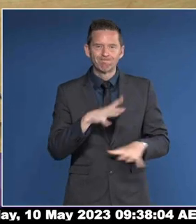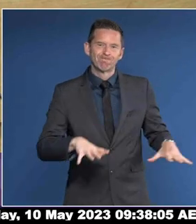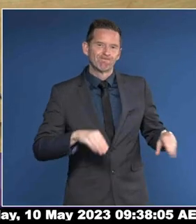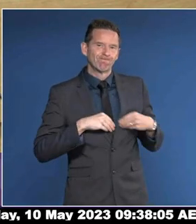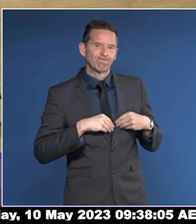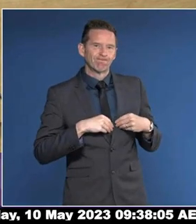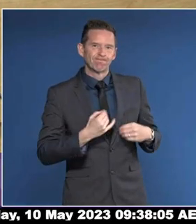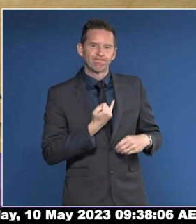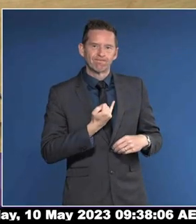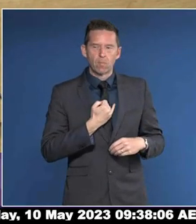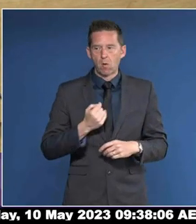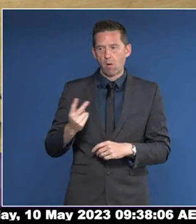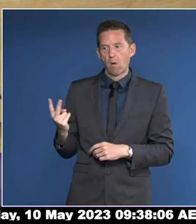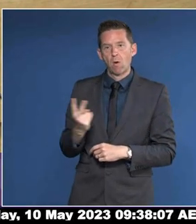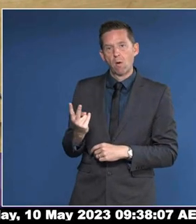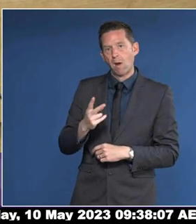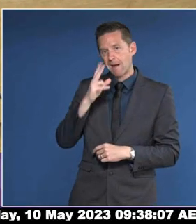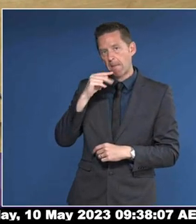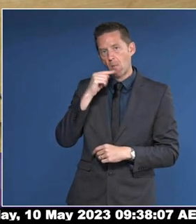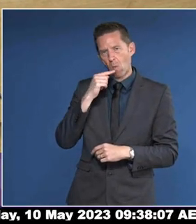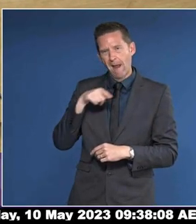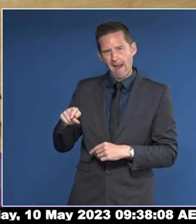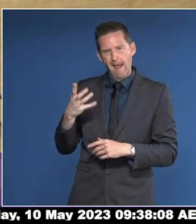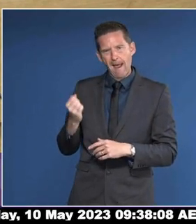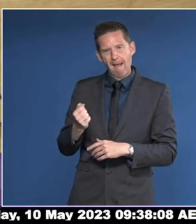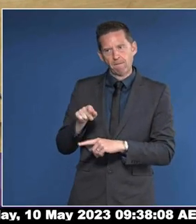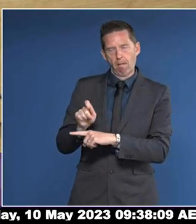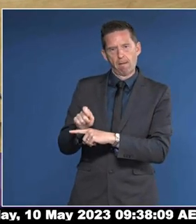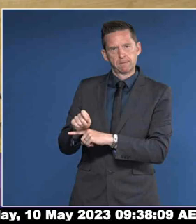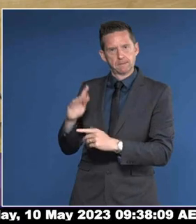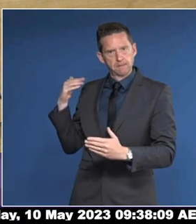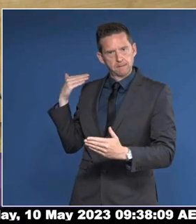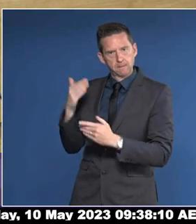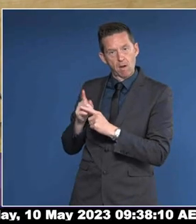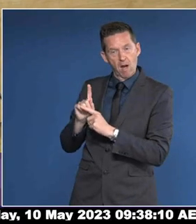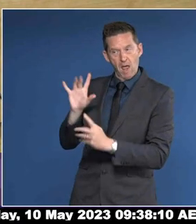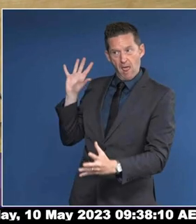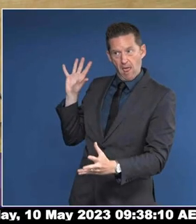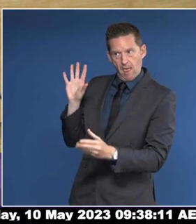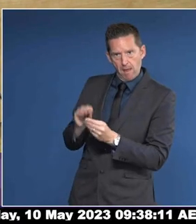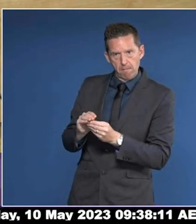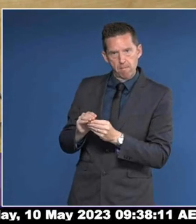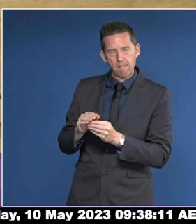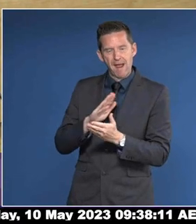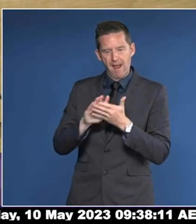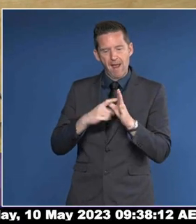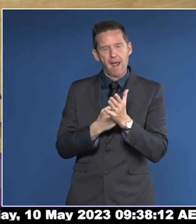men experienced neglect and, indeed, cumulative harm as a result of that neglect over their life course?